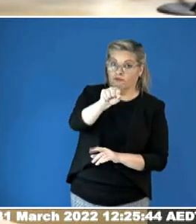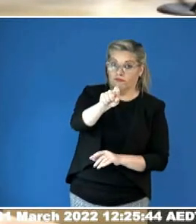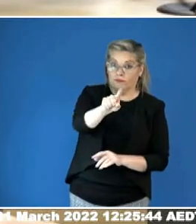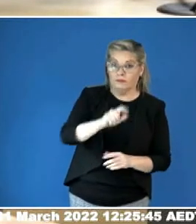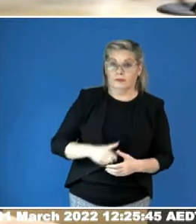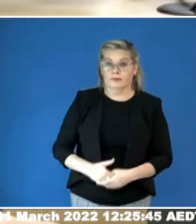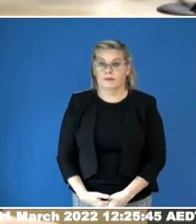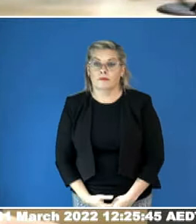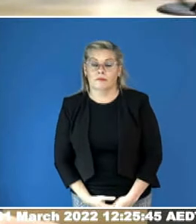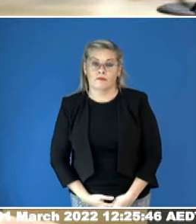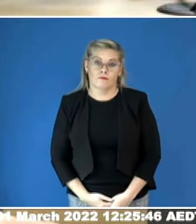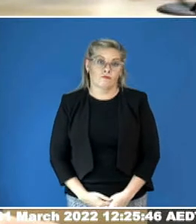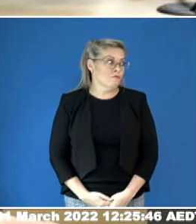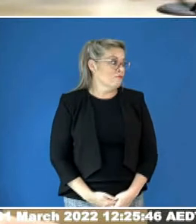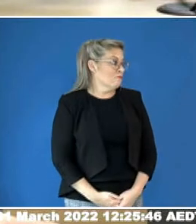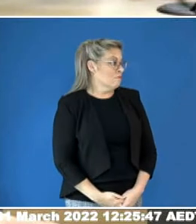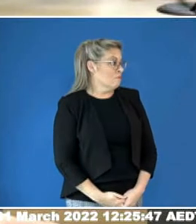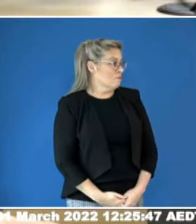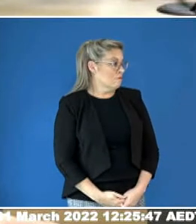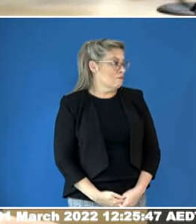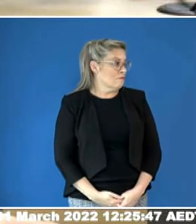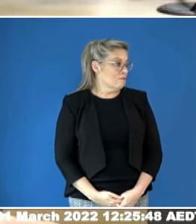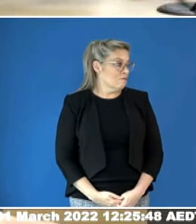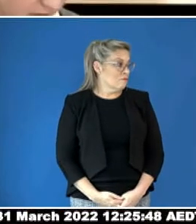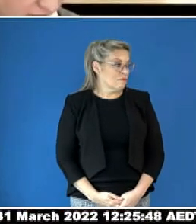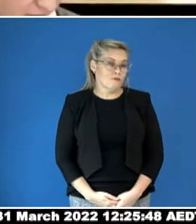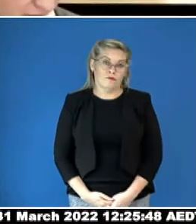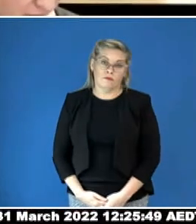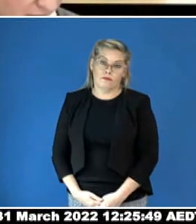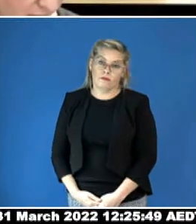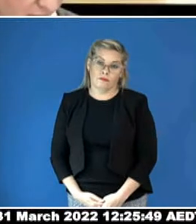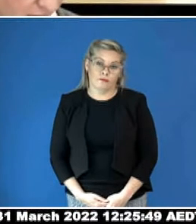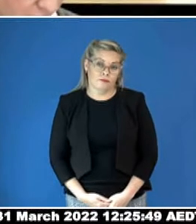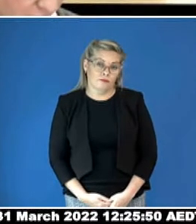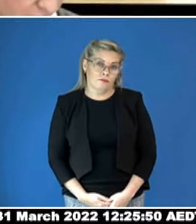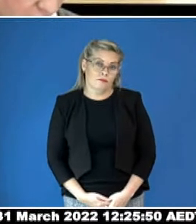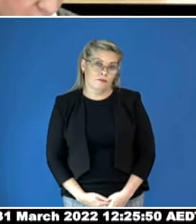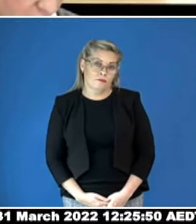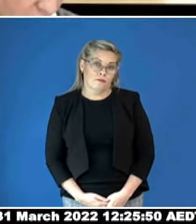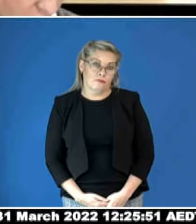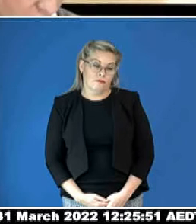And, Ms Cumming, you have said that the Harm Prevention and Response for Adults